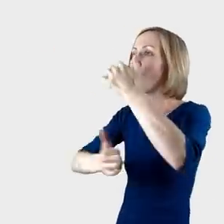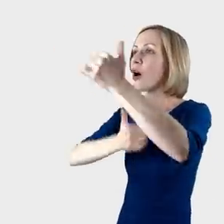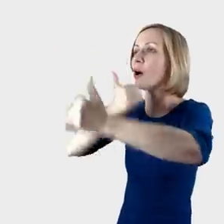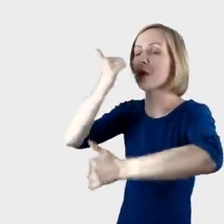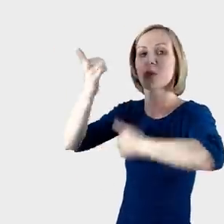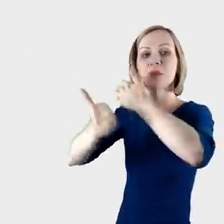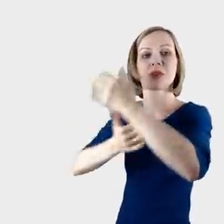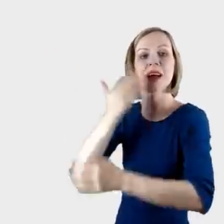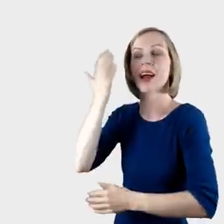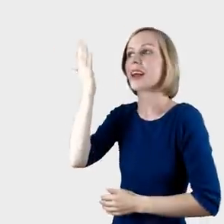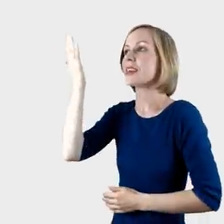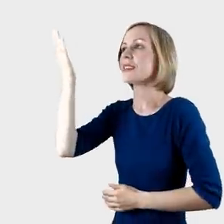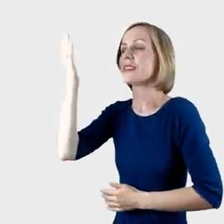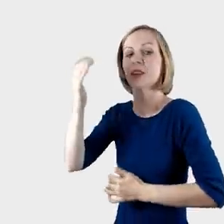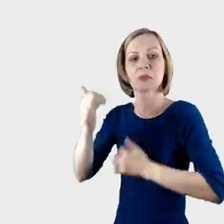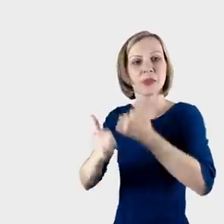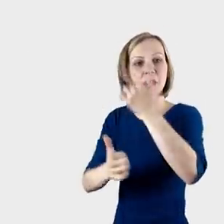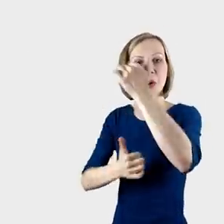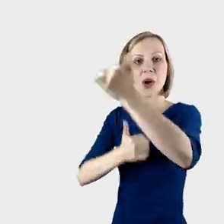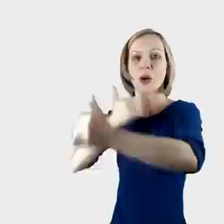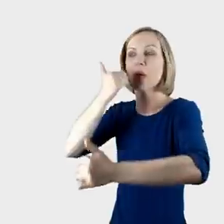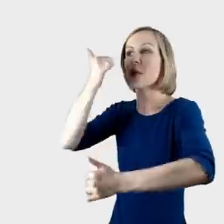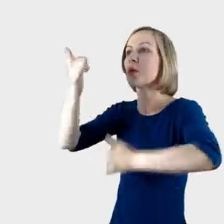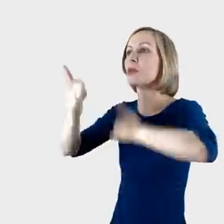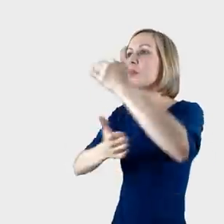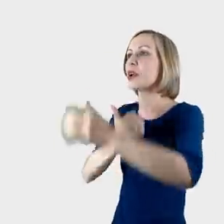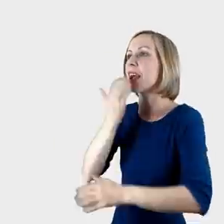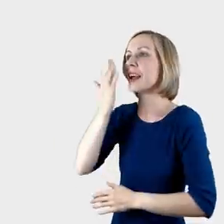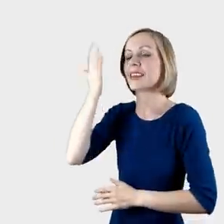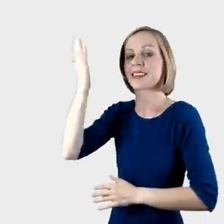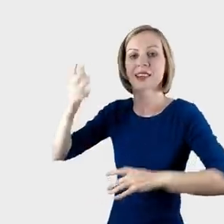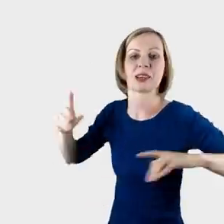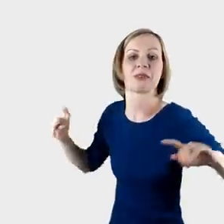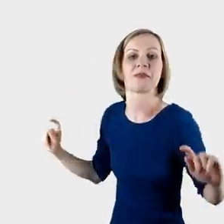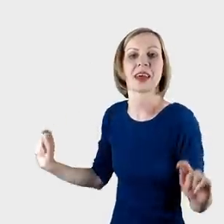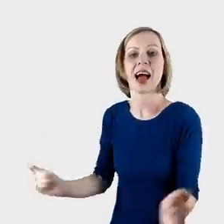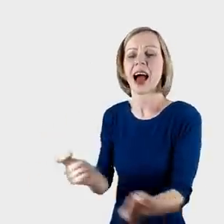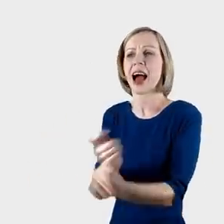O praise him, O praise him